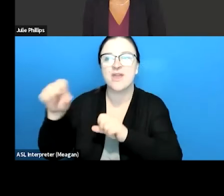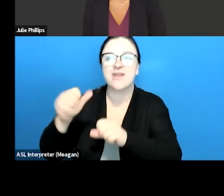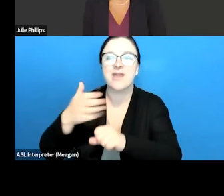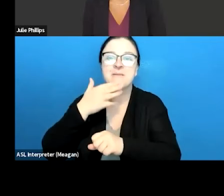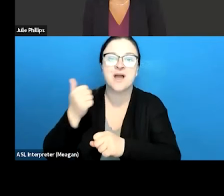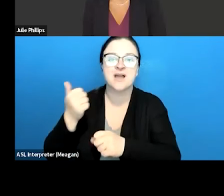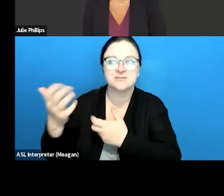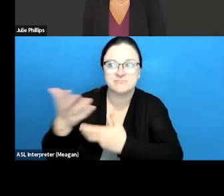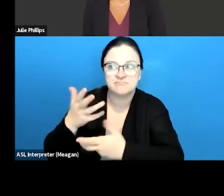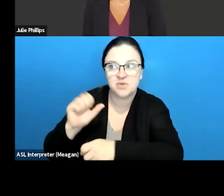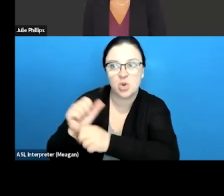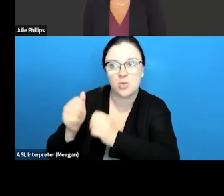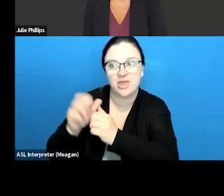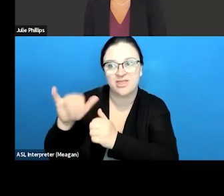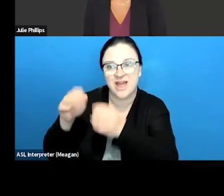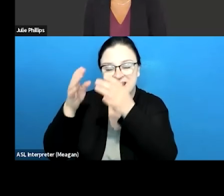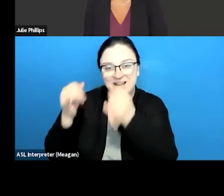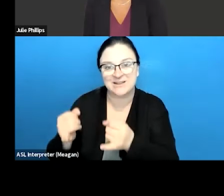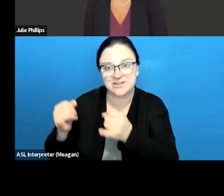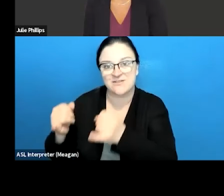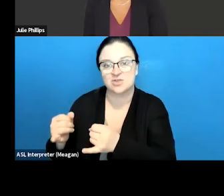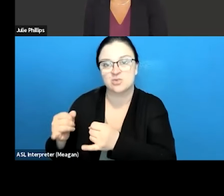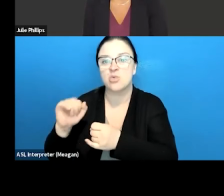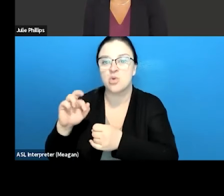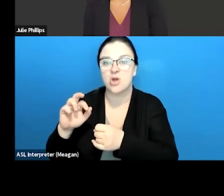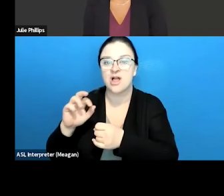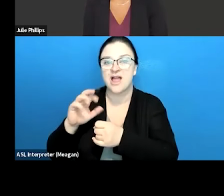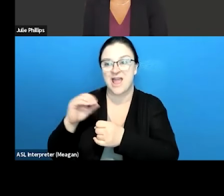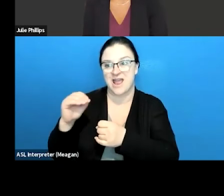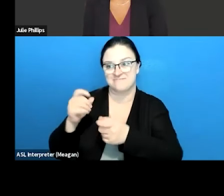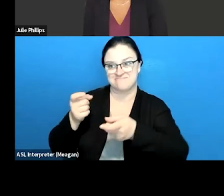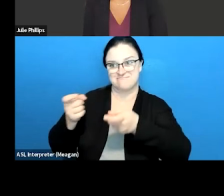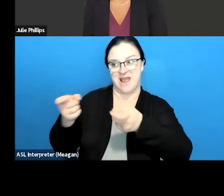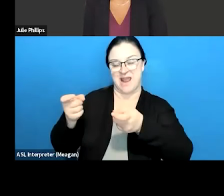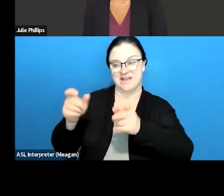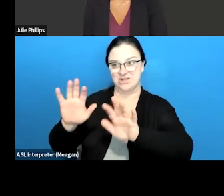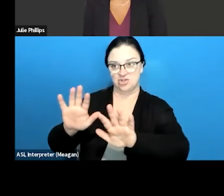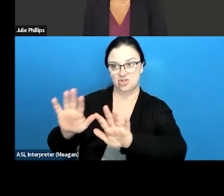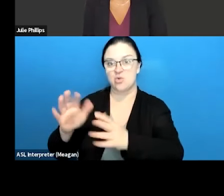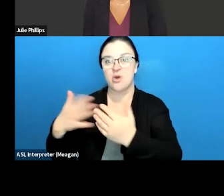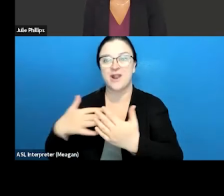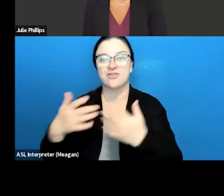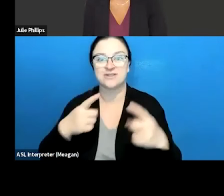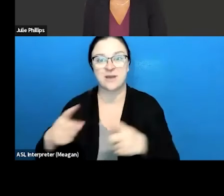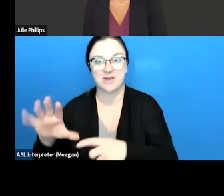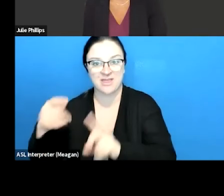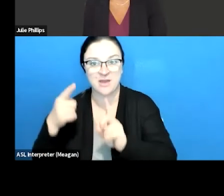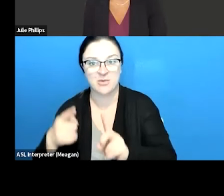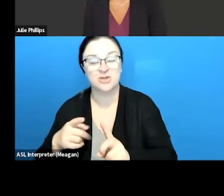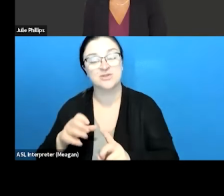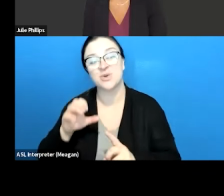and resolve, or at least somehow manage, whatever is going on at that point. So it was pretty exciting some of the things